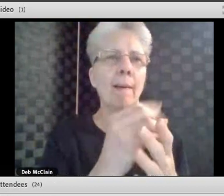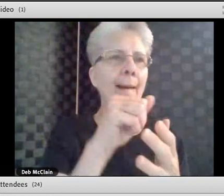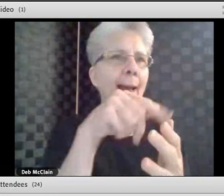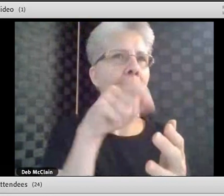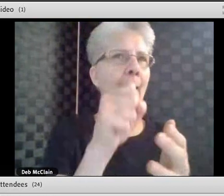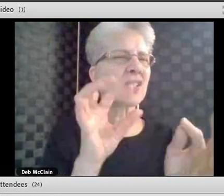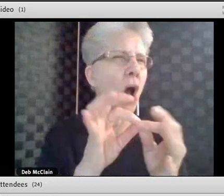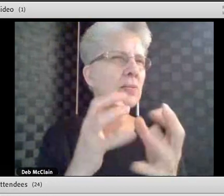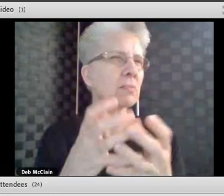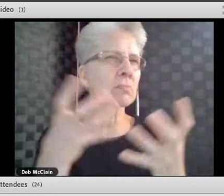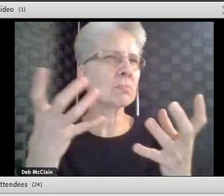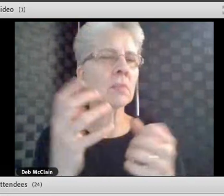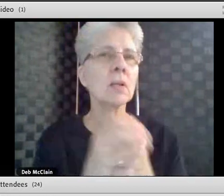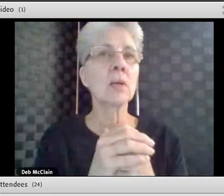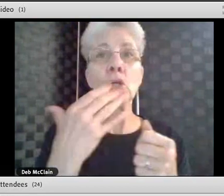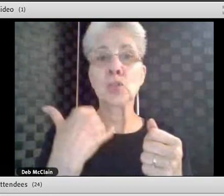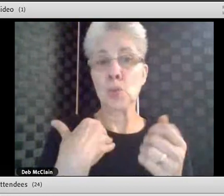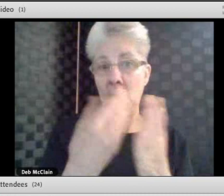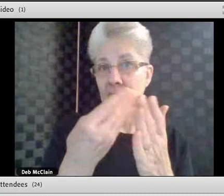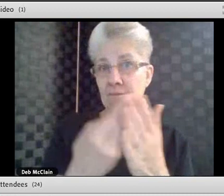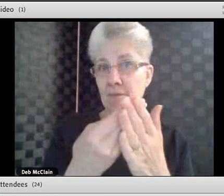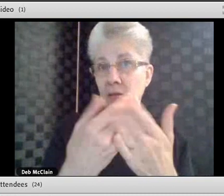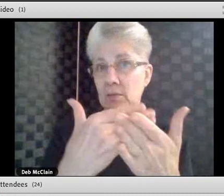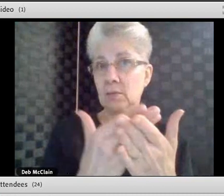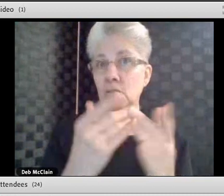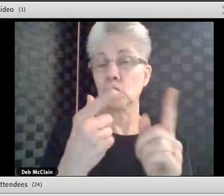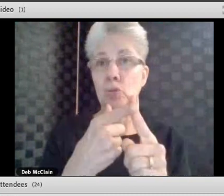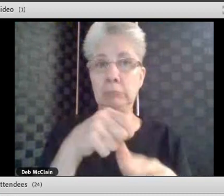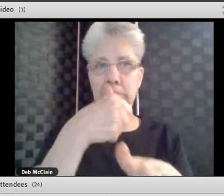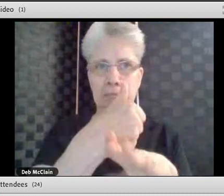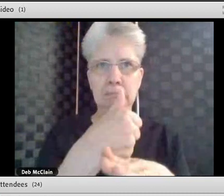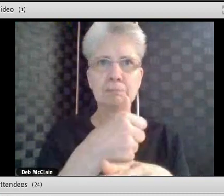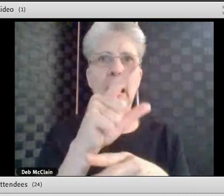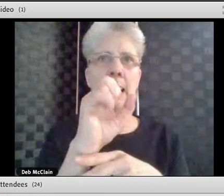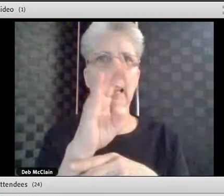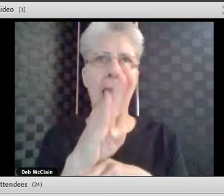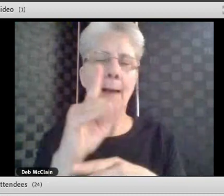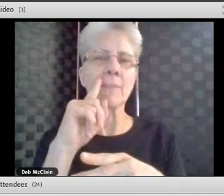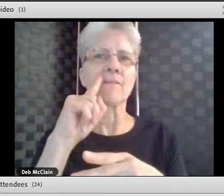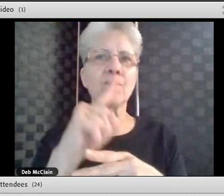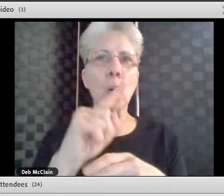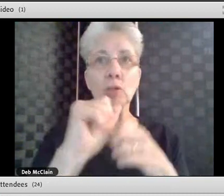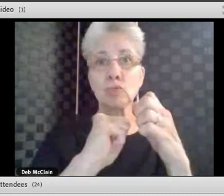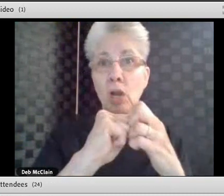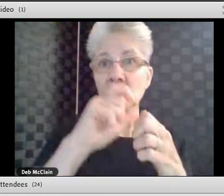The hardware and software and apps, what are they costing? Do you have the funds to, you know, build a space?